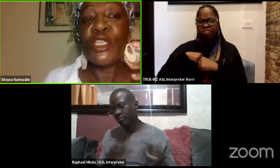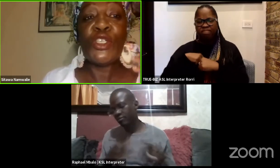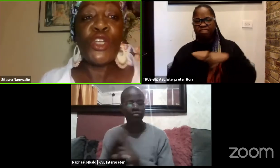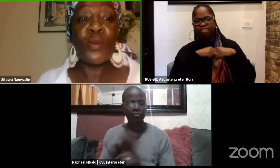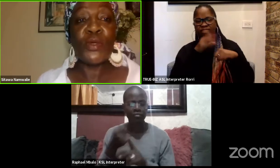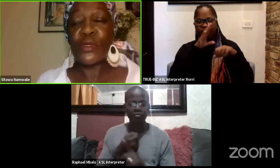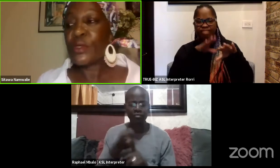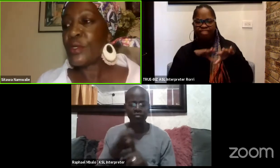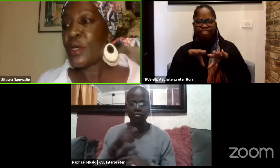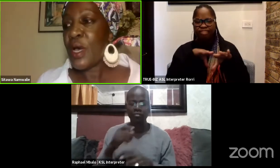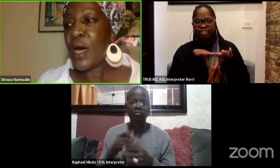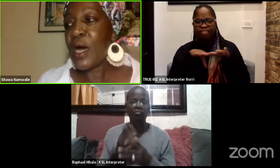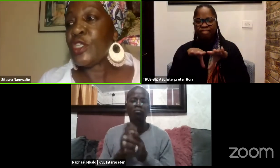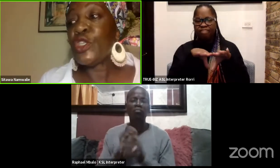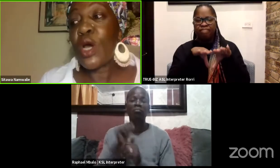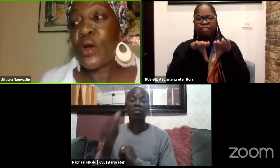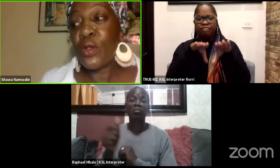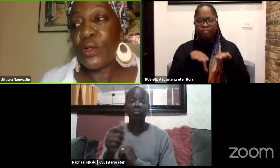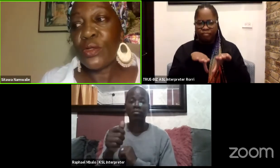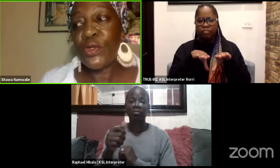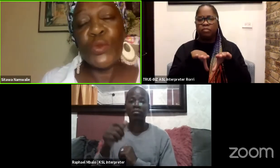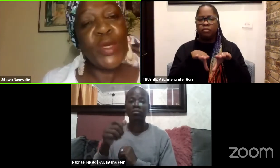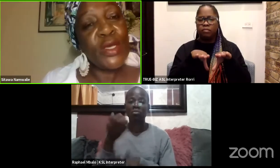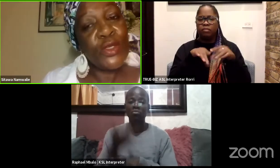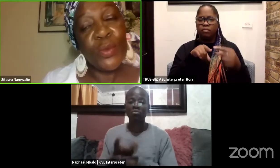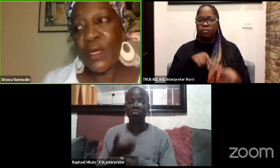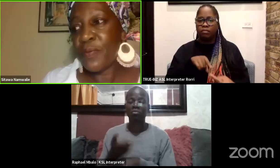she stops has struggle to speak to me.